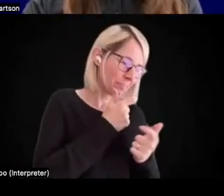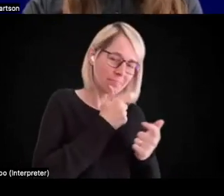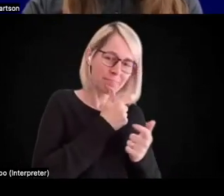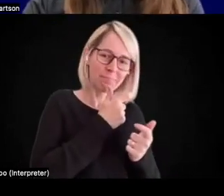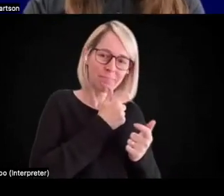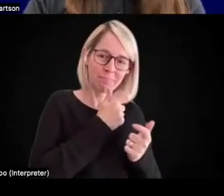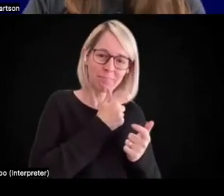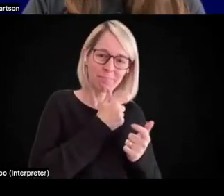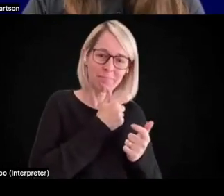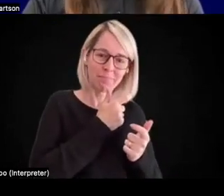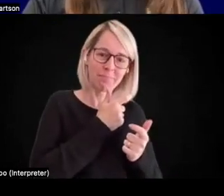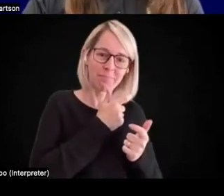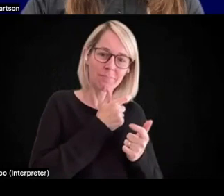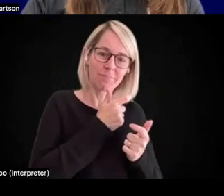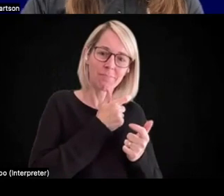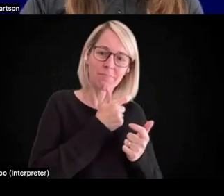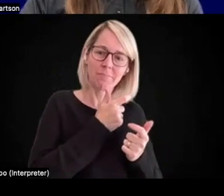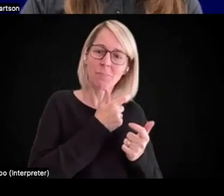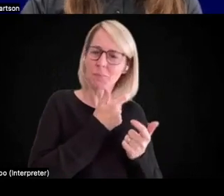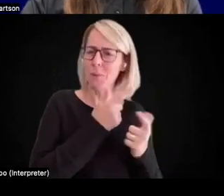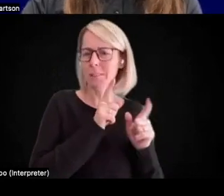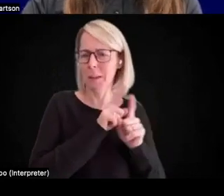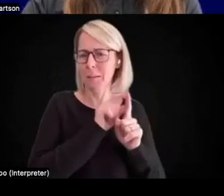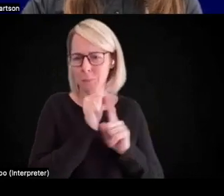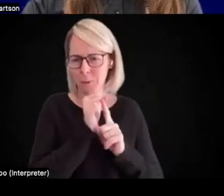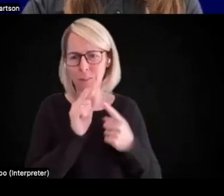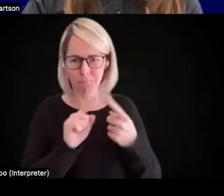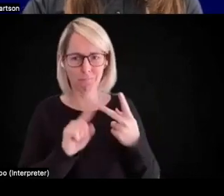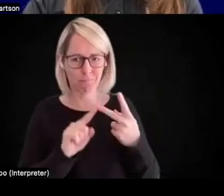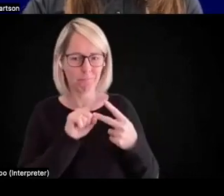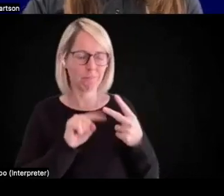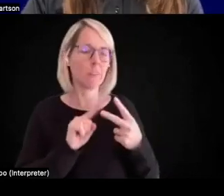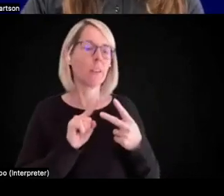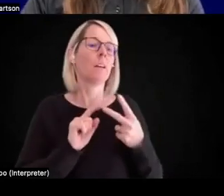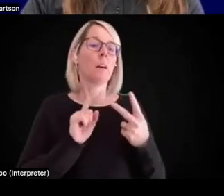so exactly the same scenario, so let's look at that from a deafblind perspective.